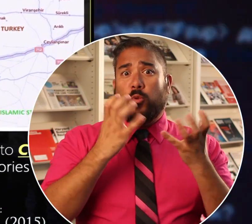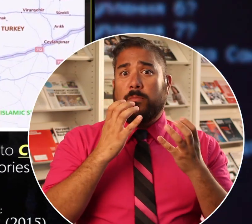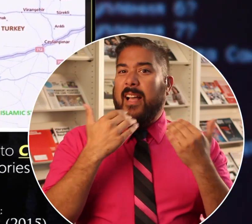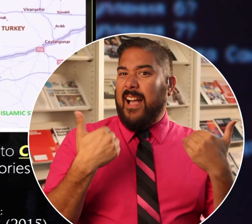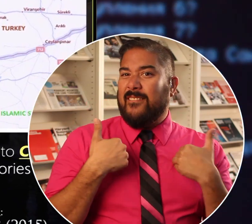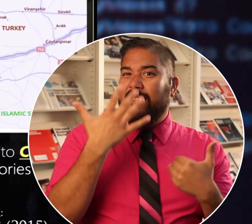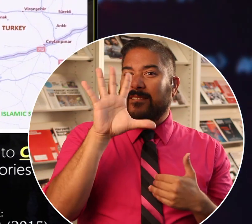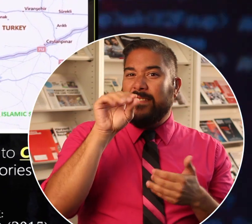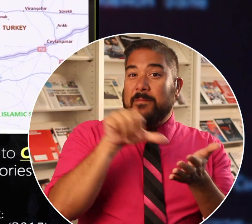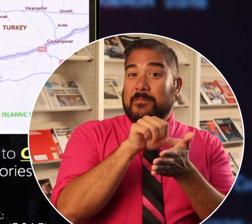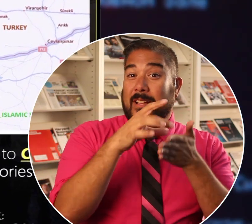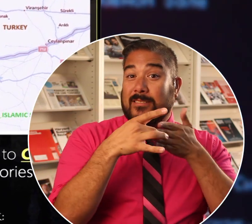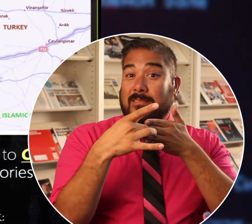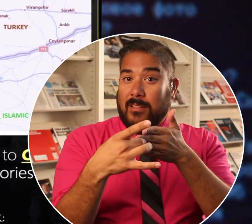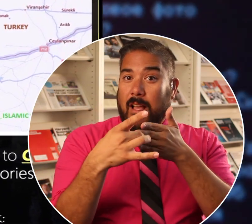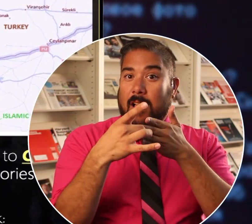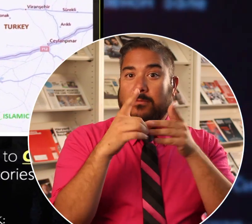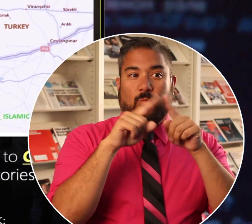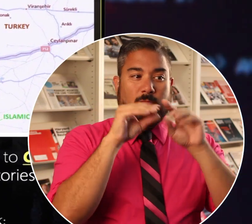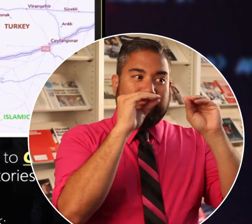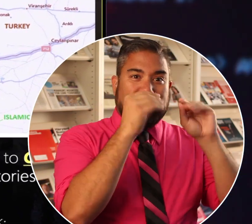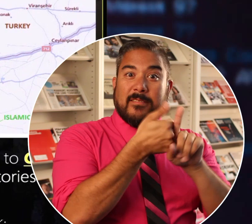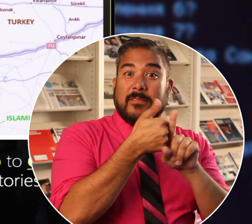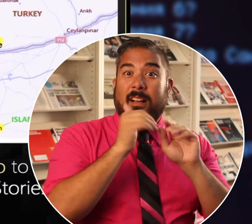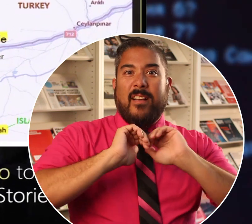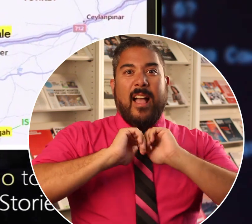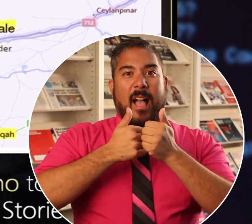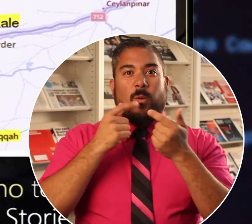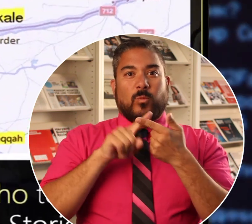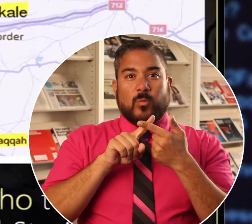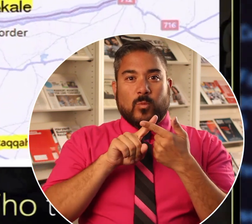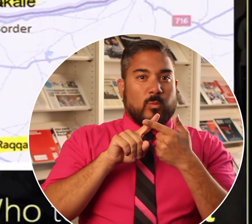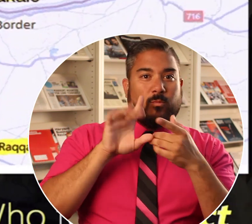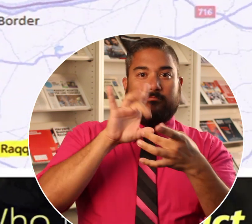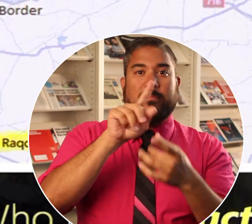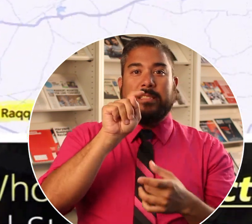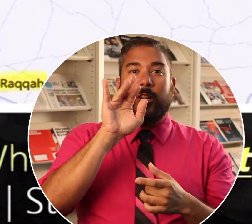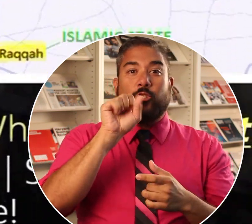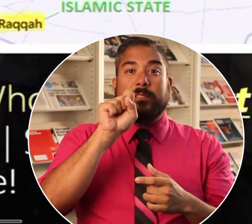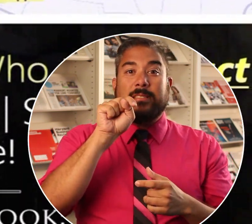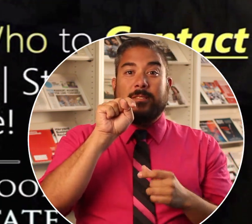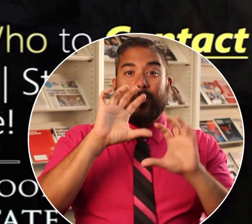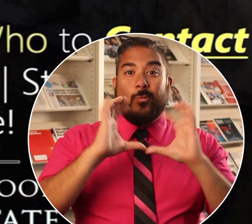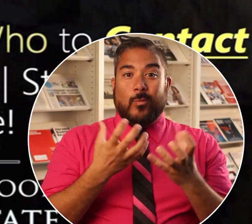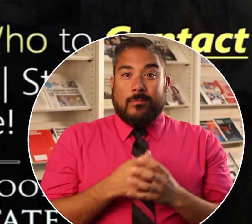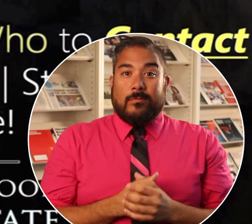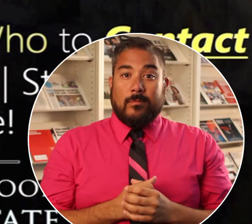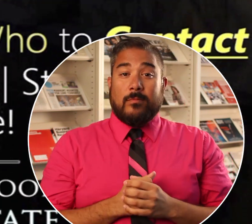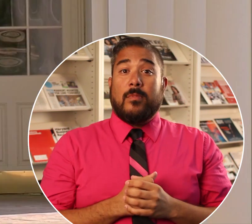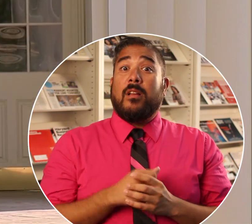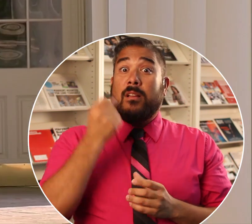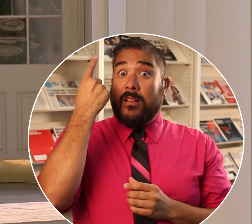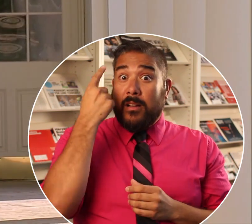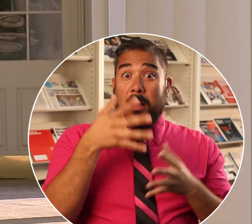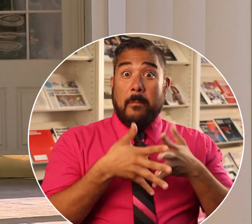For potential ISIS recruits there’s a 50-page guidebook on showing the ins and outs of how to join the terrorist group.